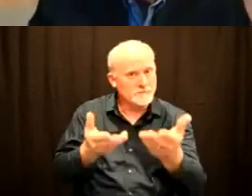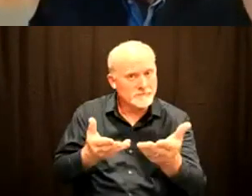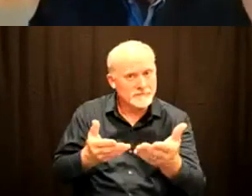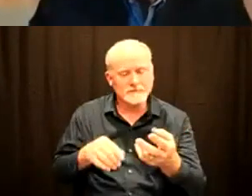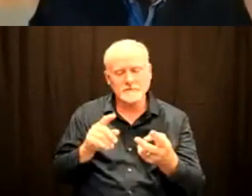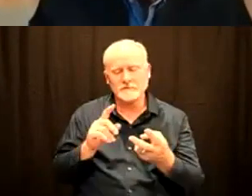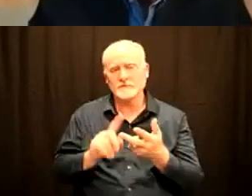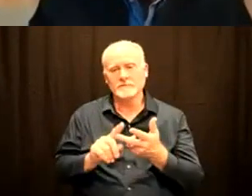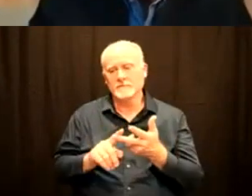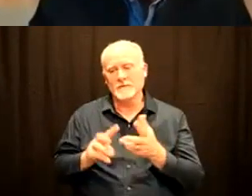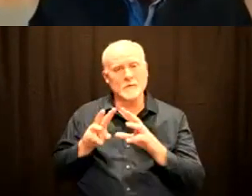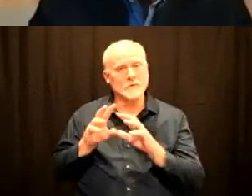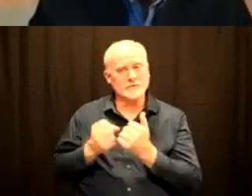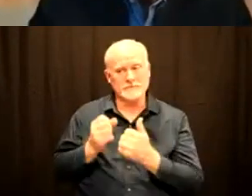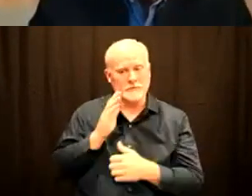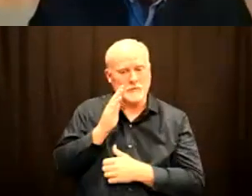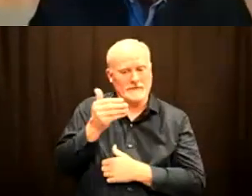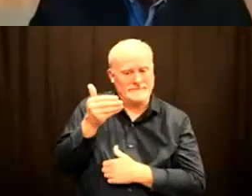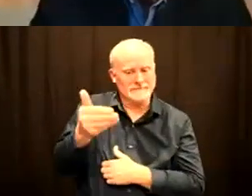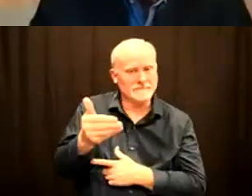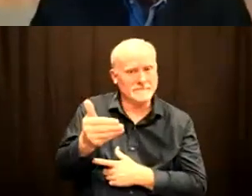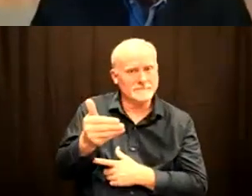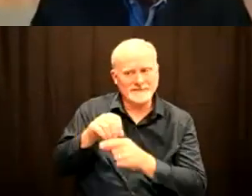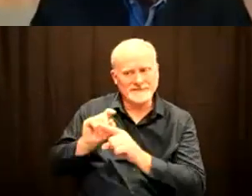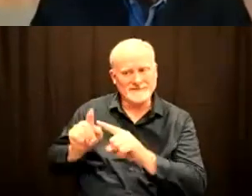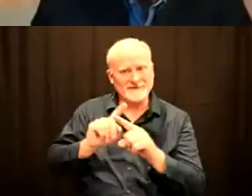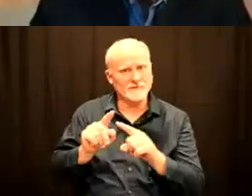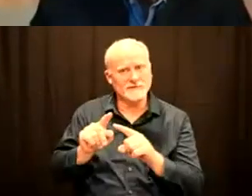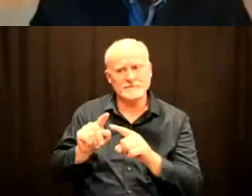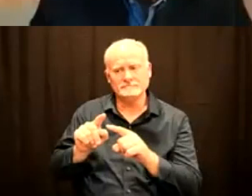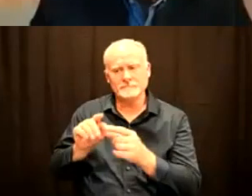workshops that are coming up in each one of the schools in order to allow you to talk with